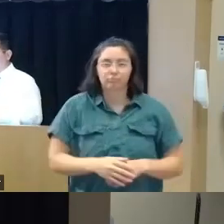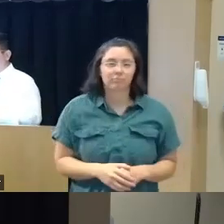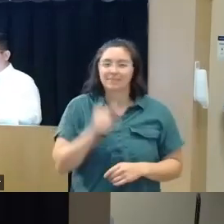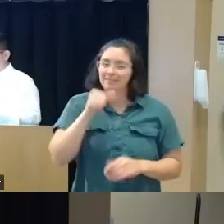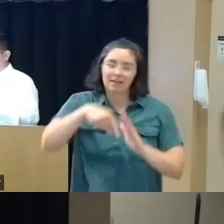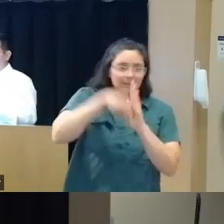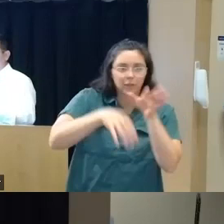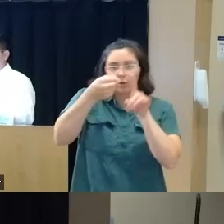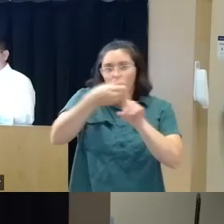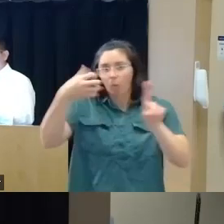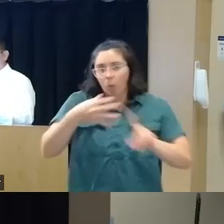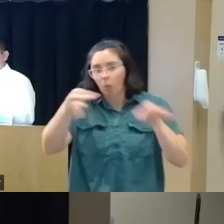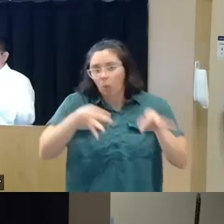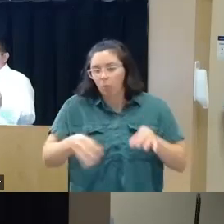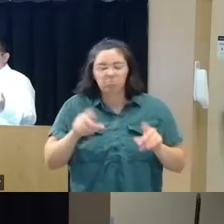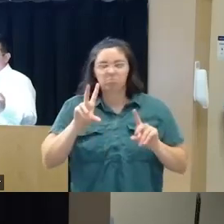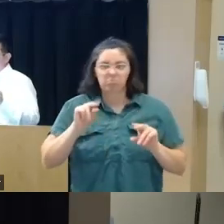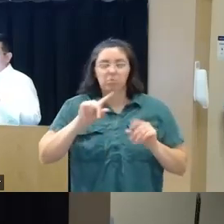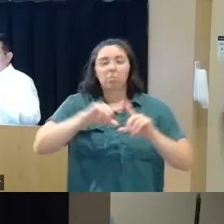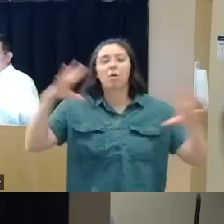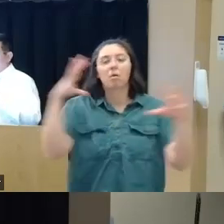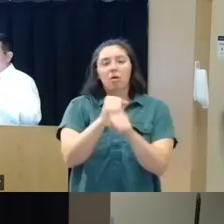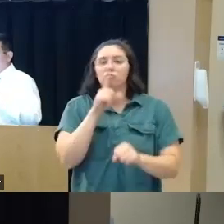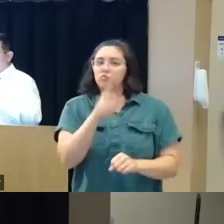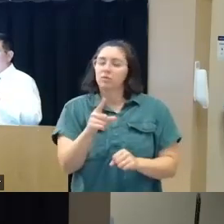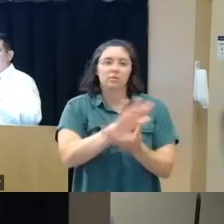through all of it but this is found and up to date it's a really nice I think summary